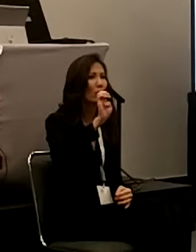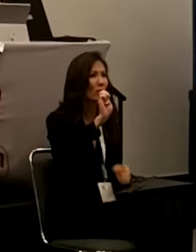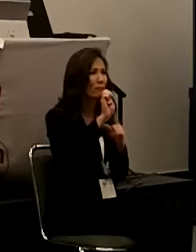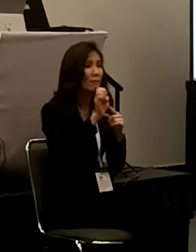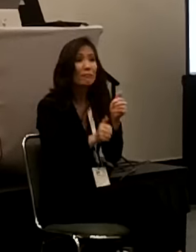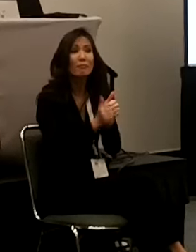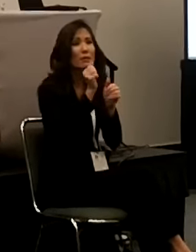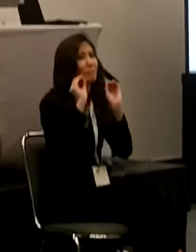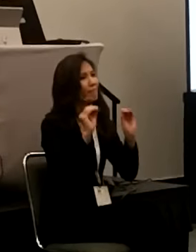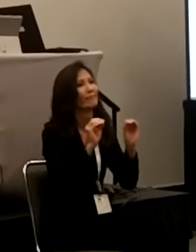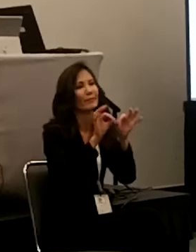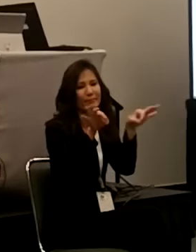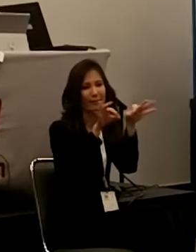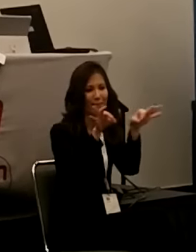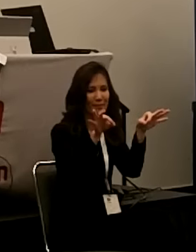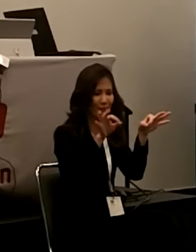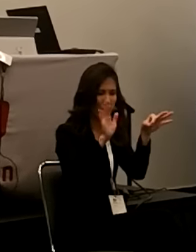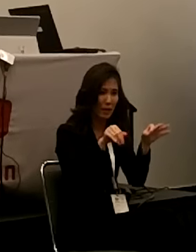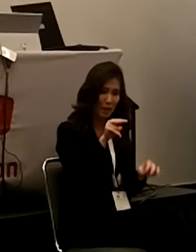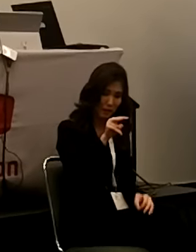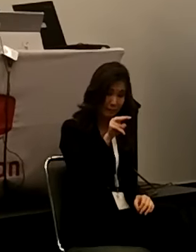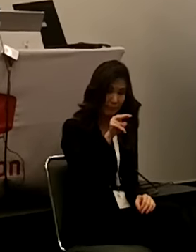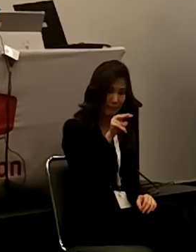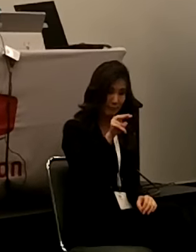that is pretty much what it looks like.